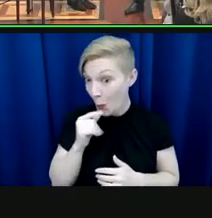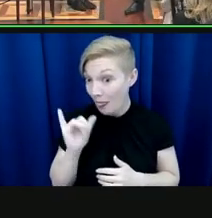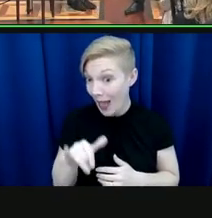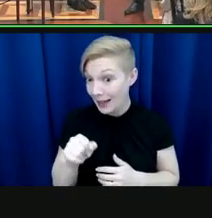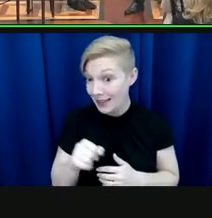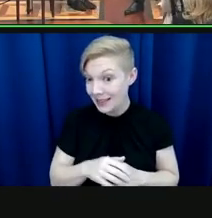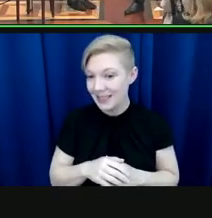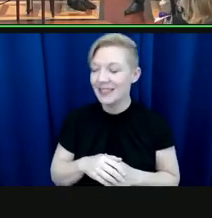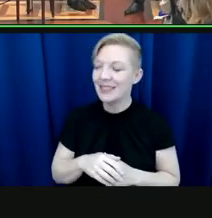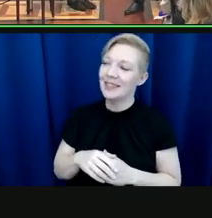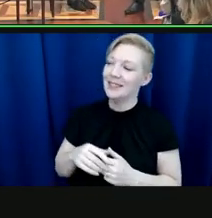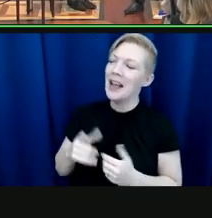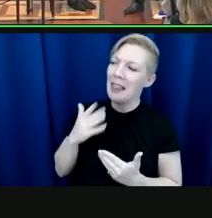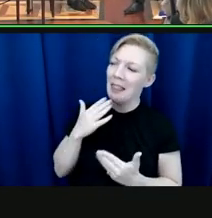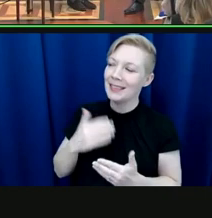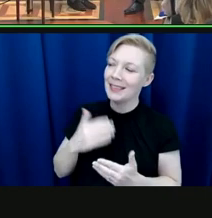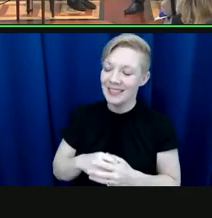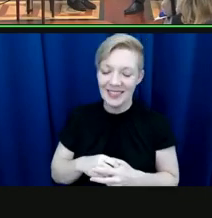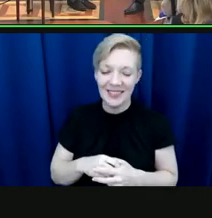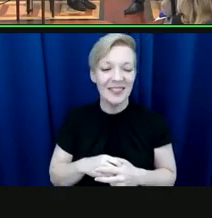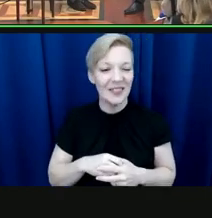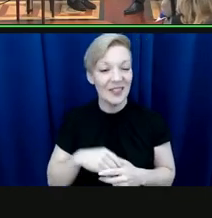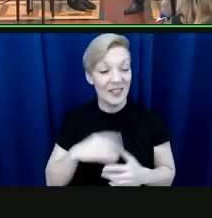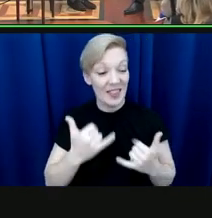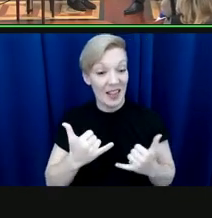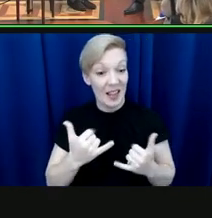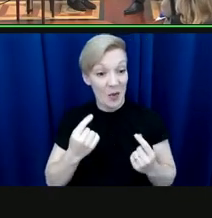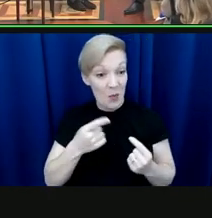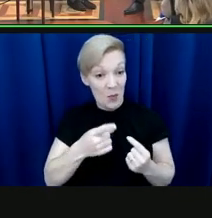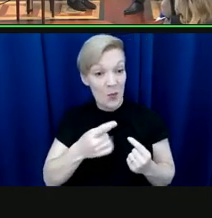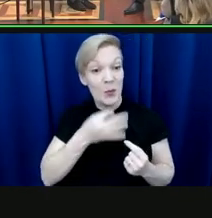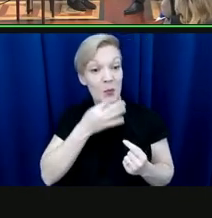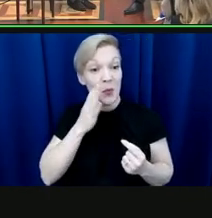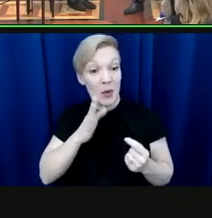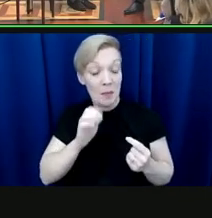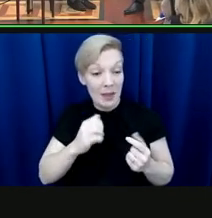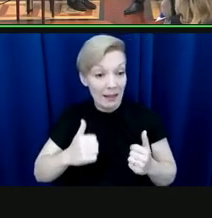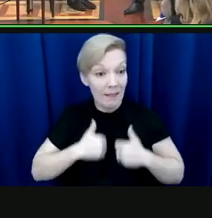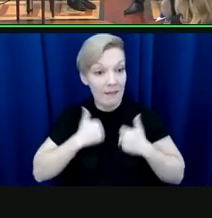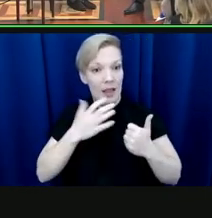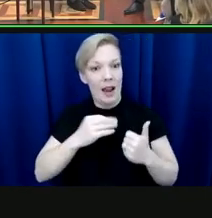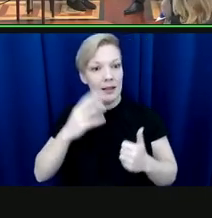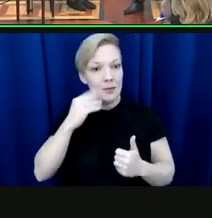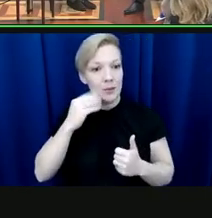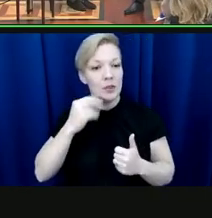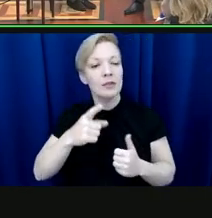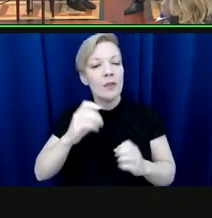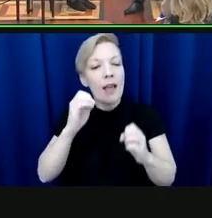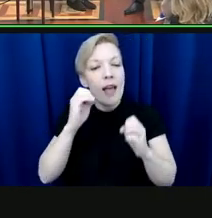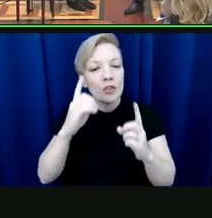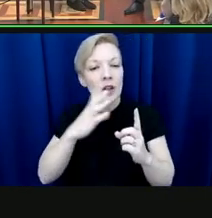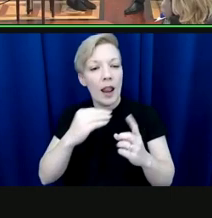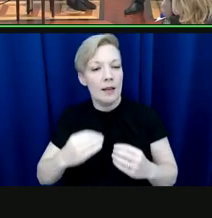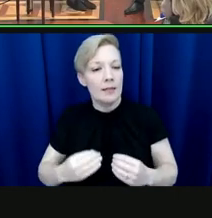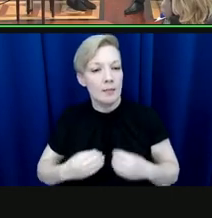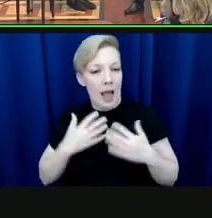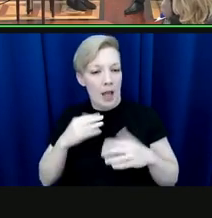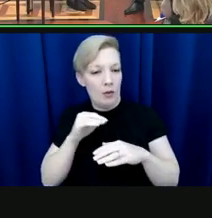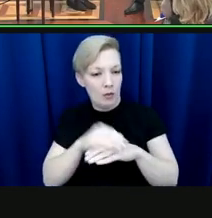So today we're doing what? This. What? You're about to live an experience, which is to educate, inspire and discuss where we are